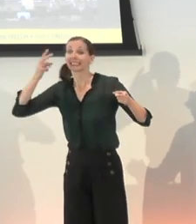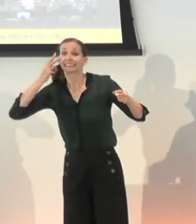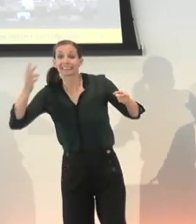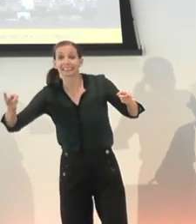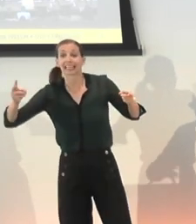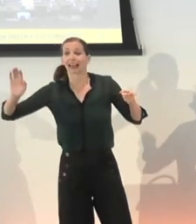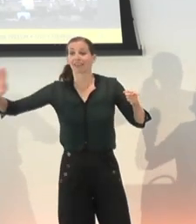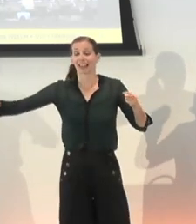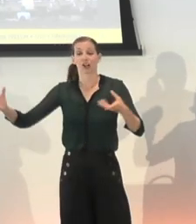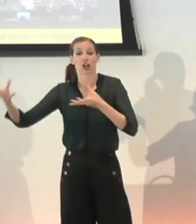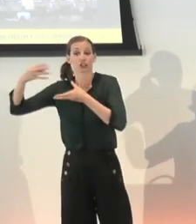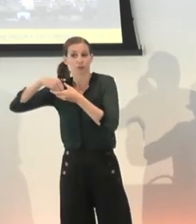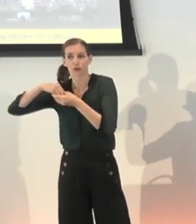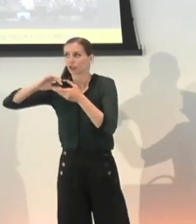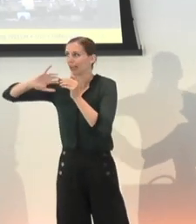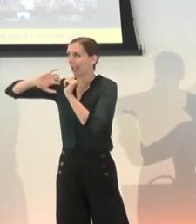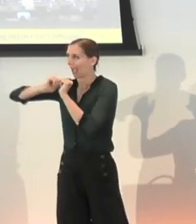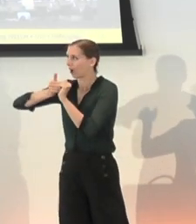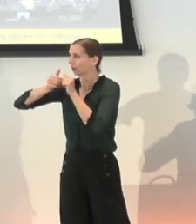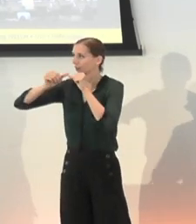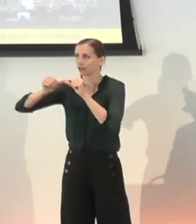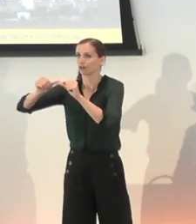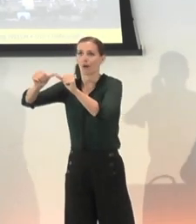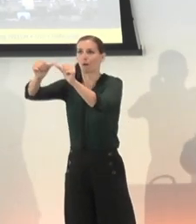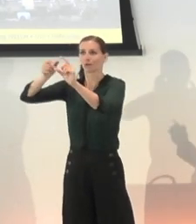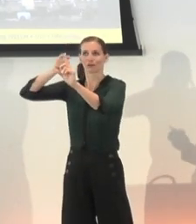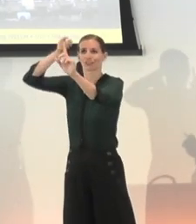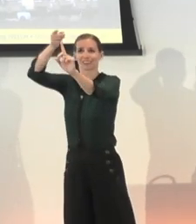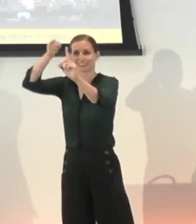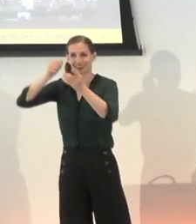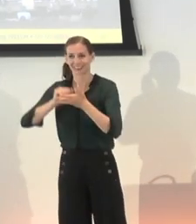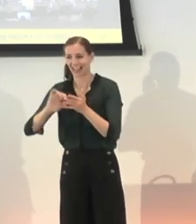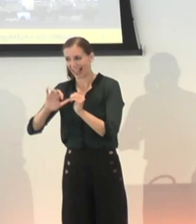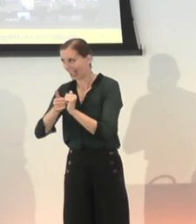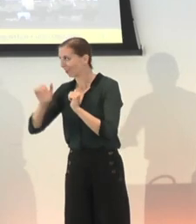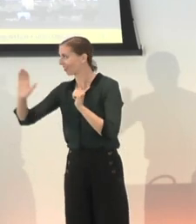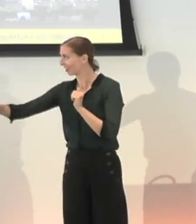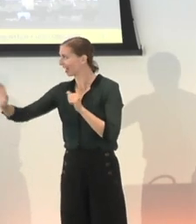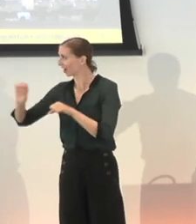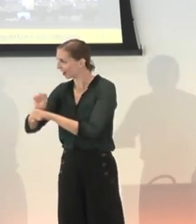it showed up in this paper or this paper or this product or something like that. We want them to